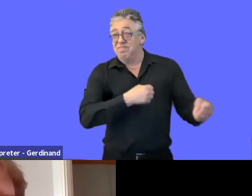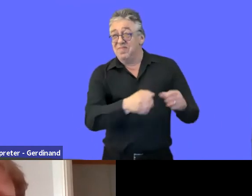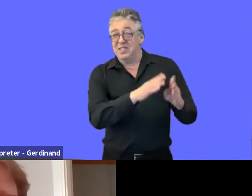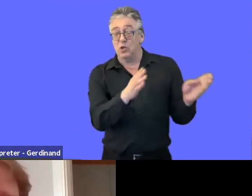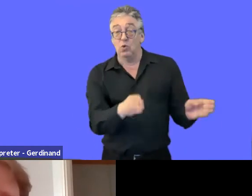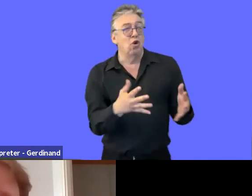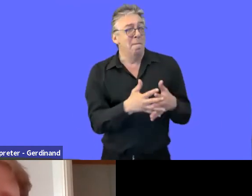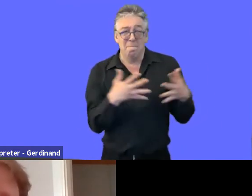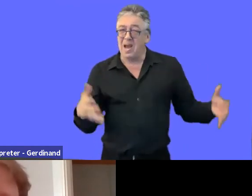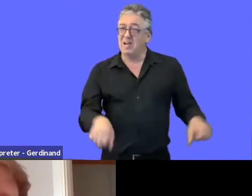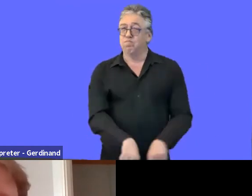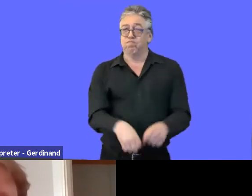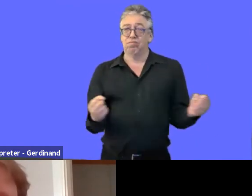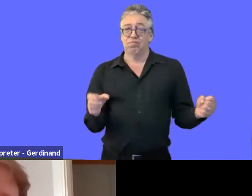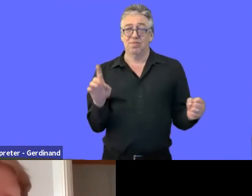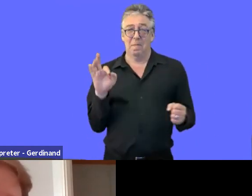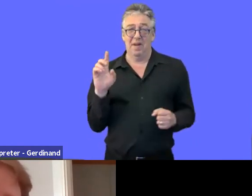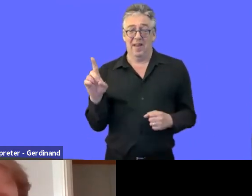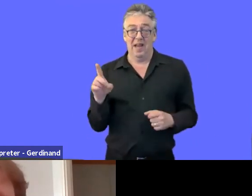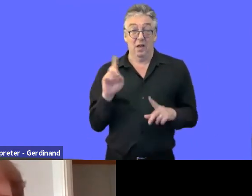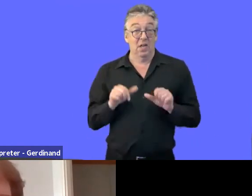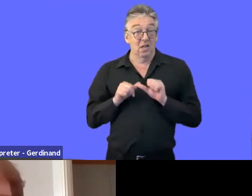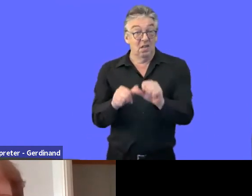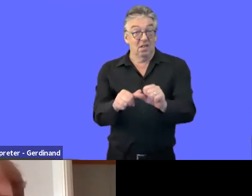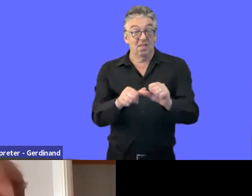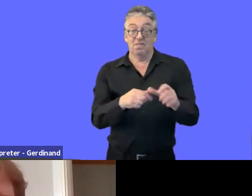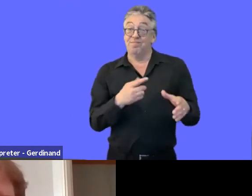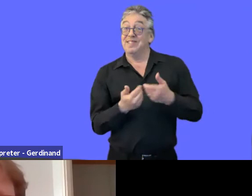because they perpetuate segregation and isolation from society.